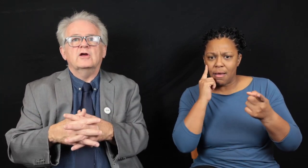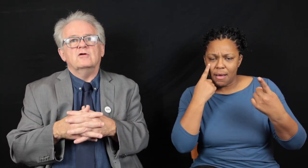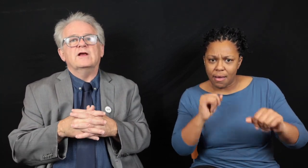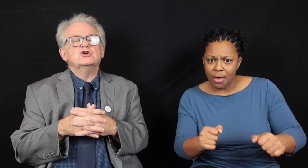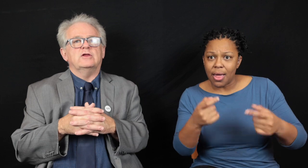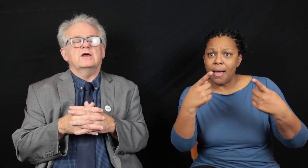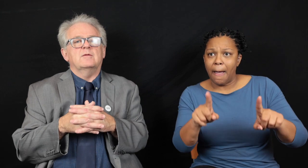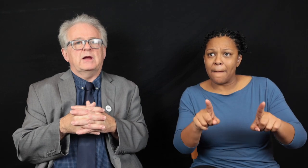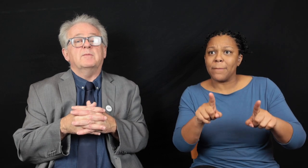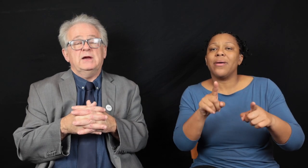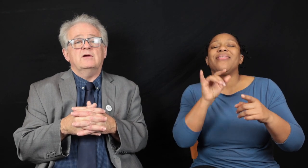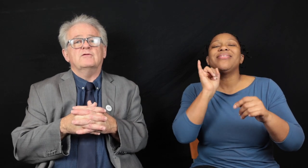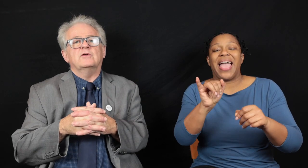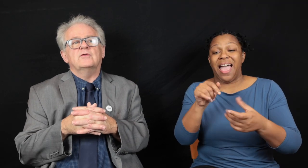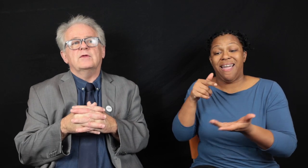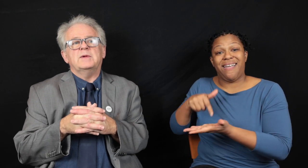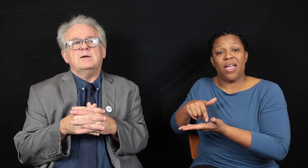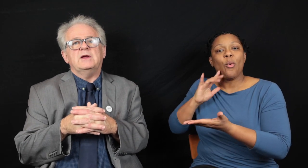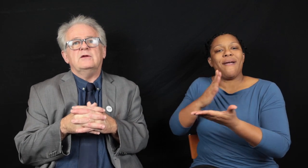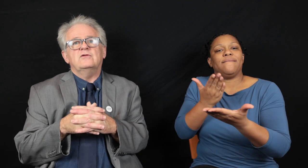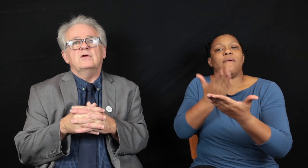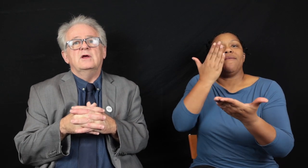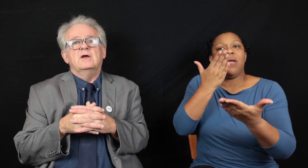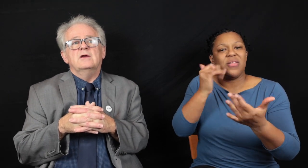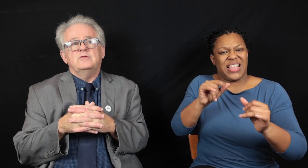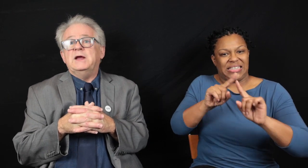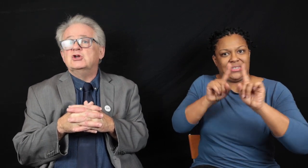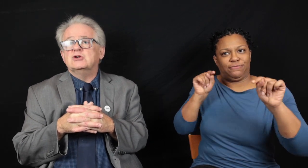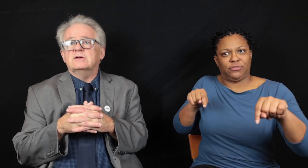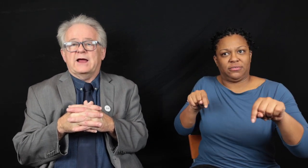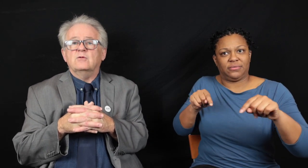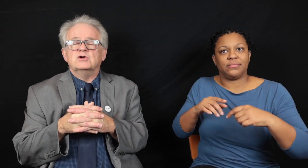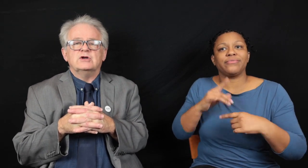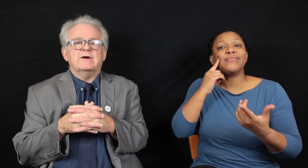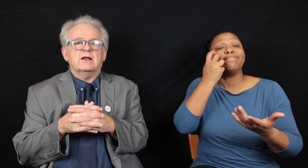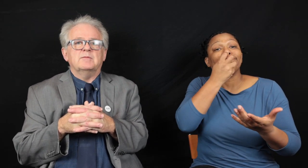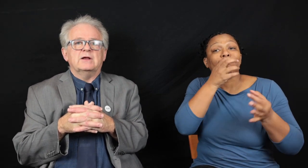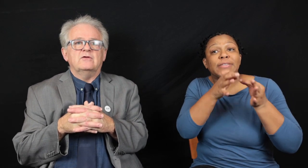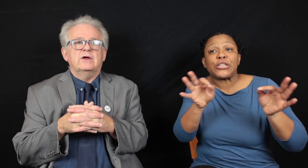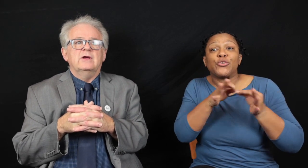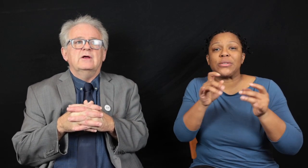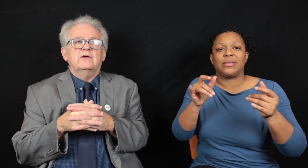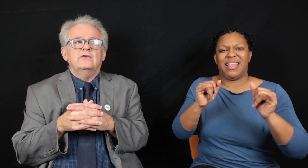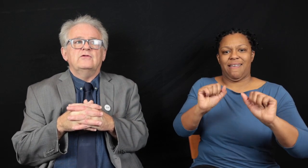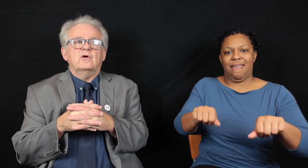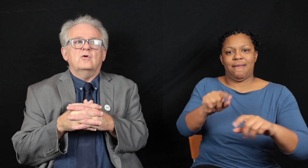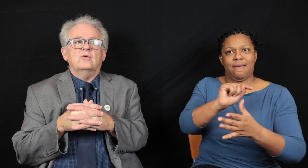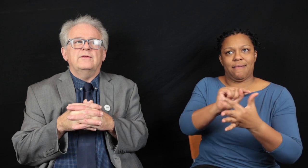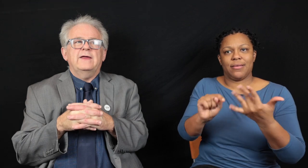intervention that can make a big difference for the babies’ speech and language development.